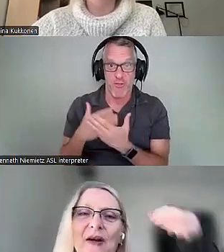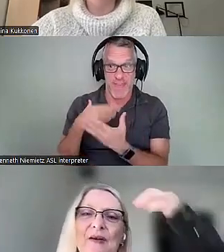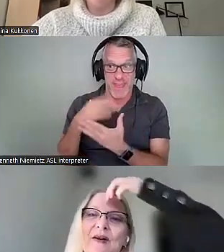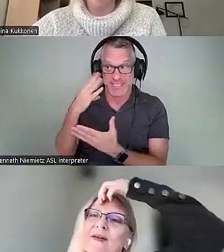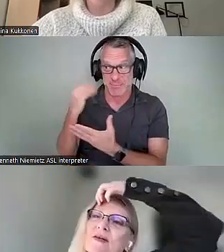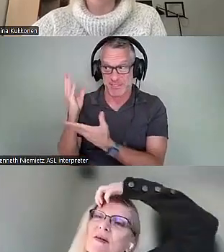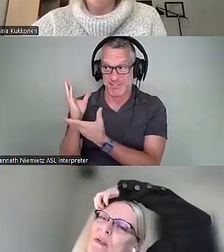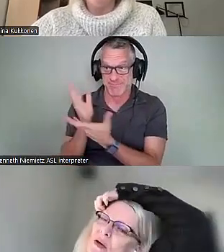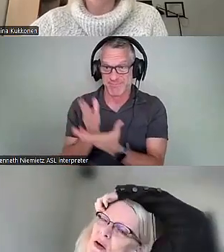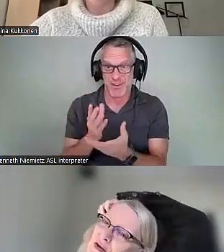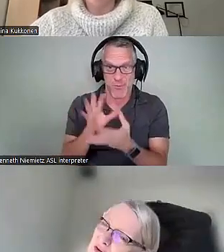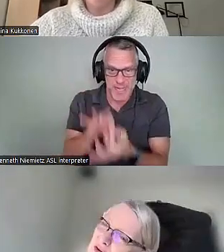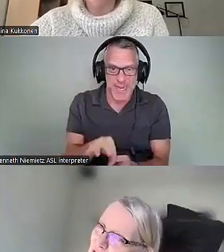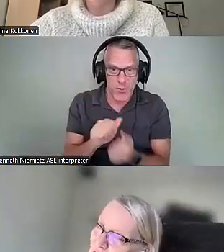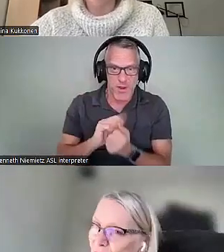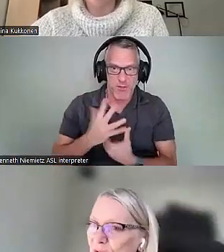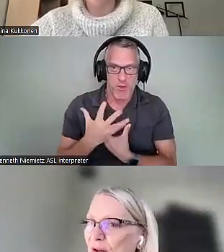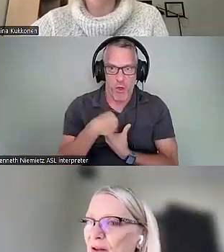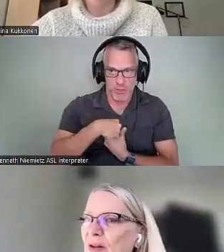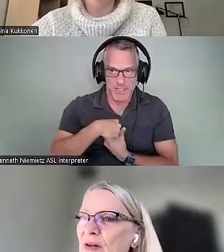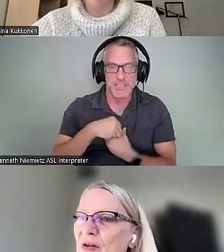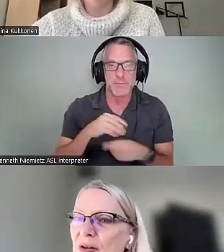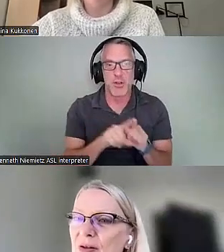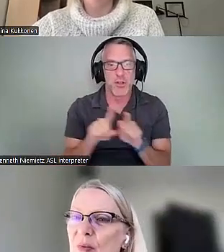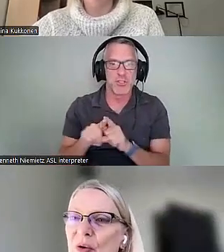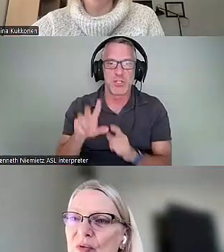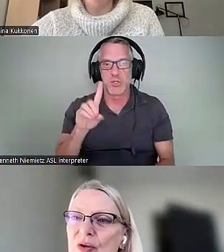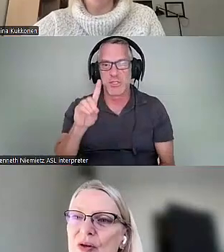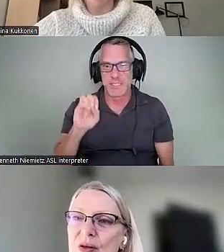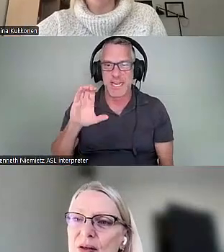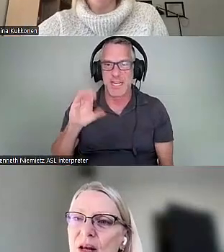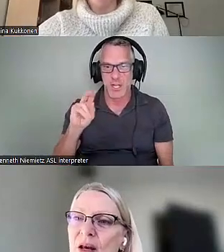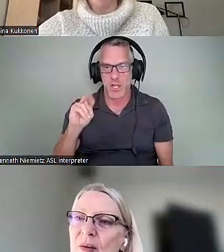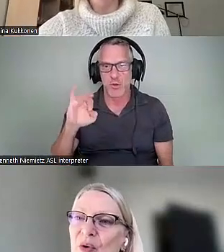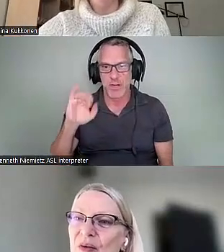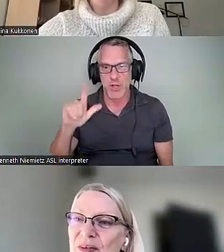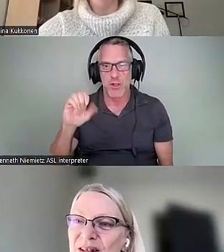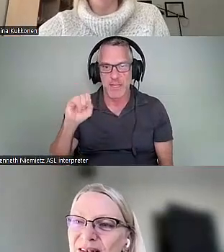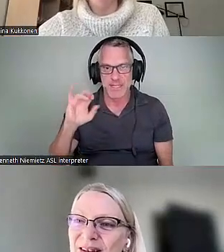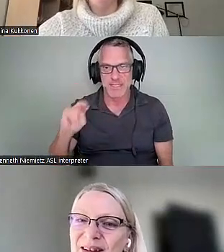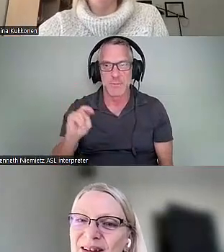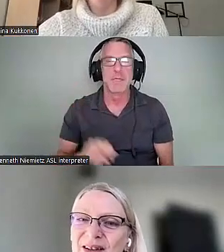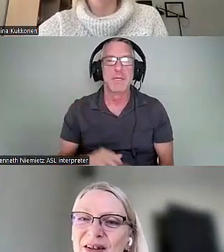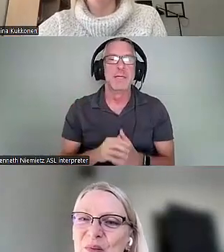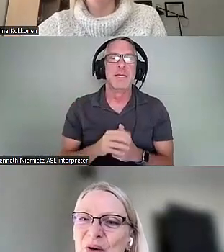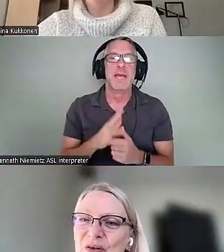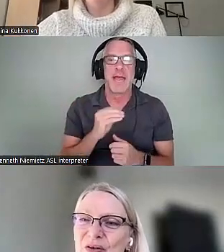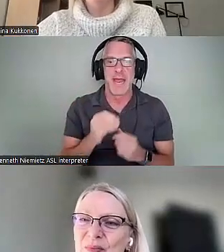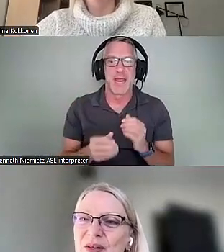around autism, but also decolonial and indigenous approaches more recently. And lots of partnerships